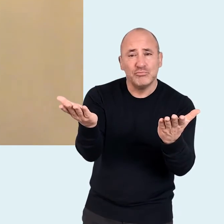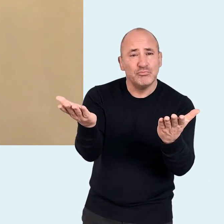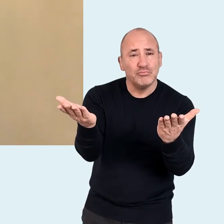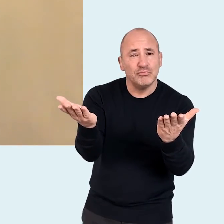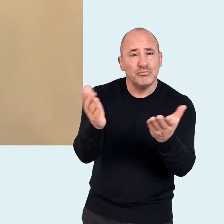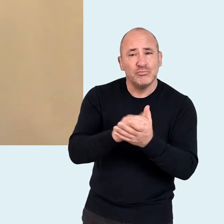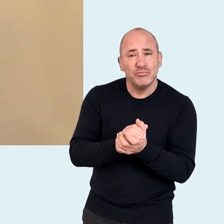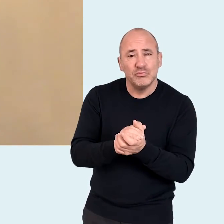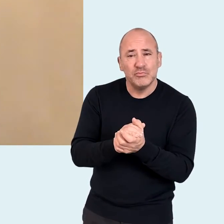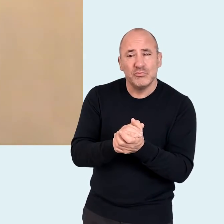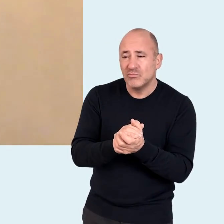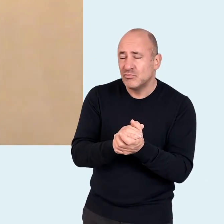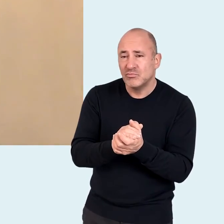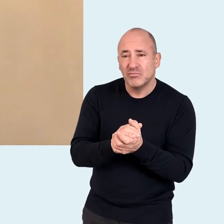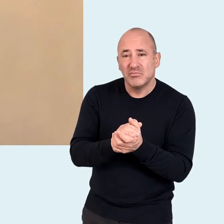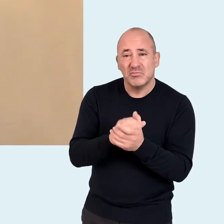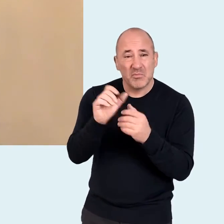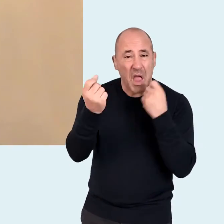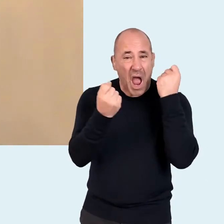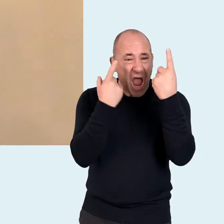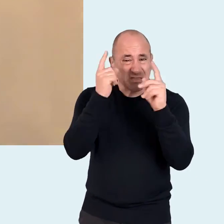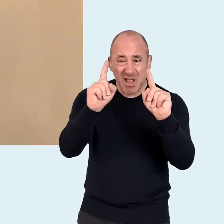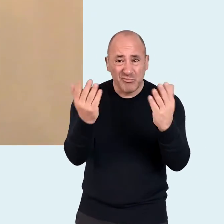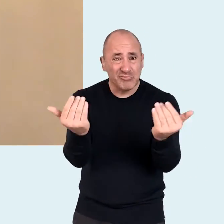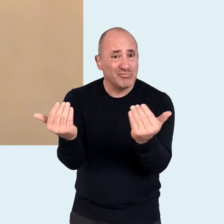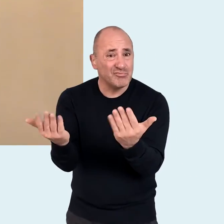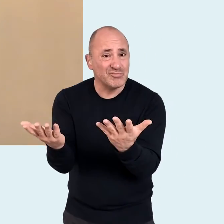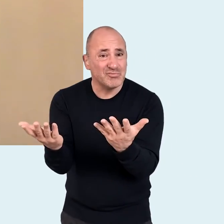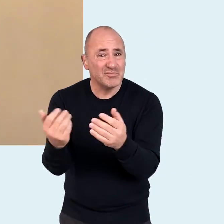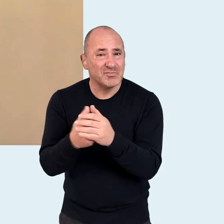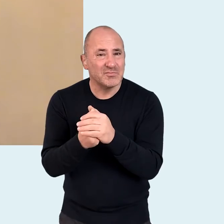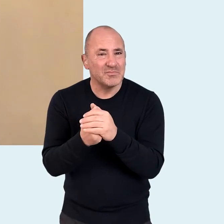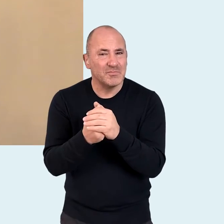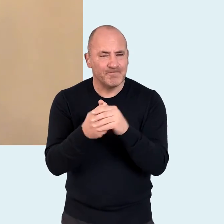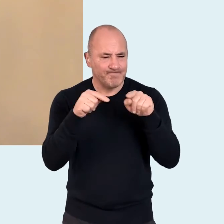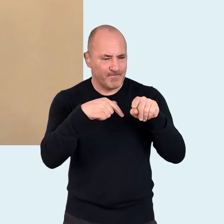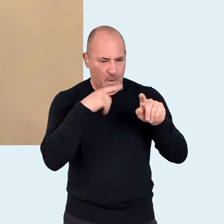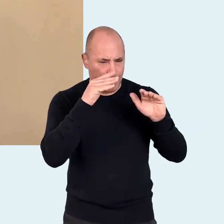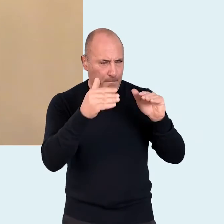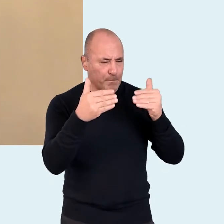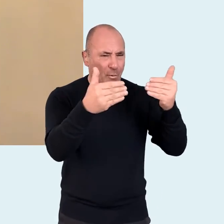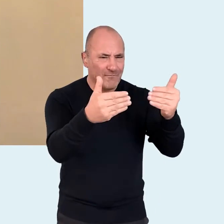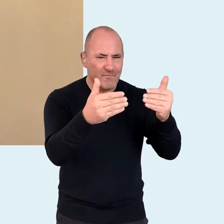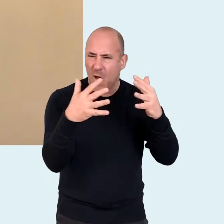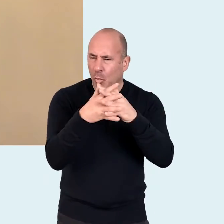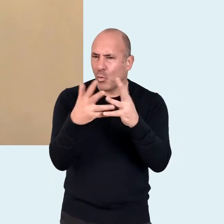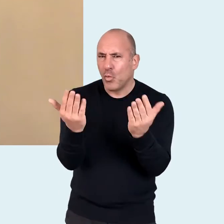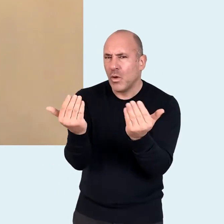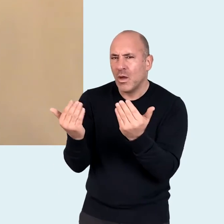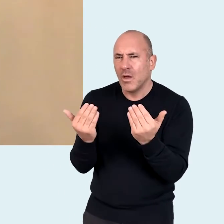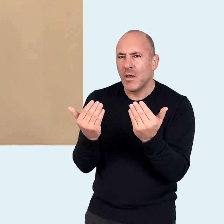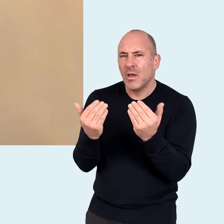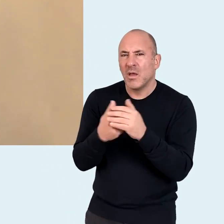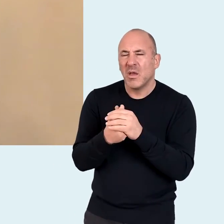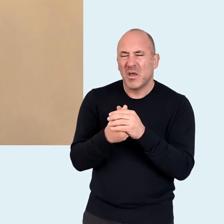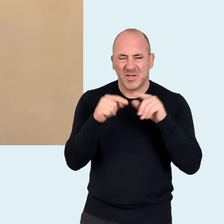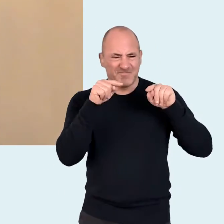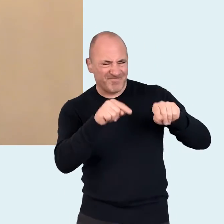"What do you think? What is your idea? How do you think we could move this forward? What